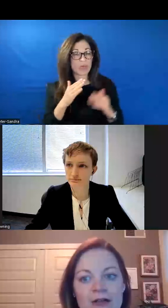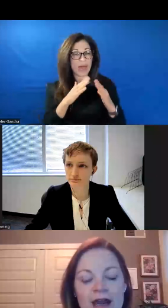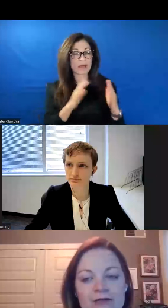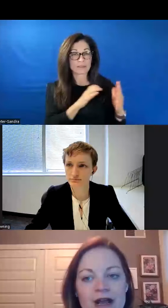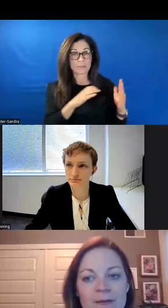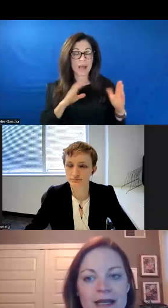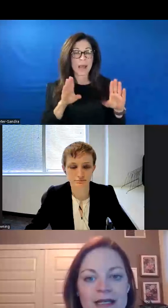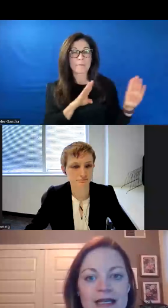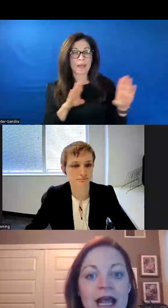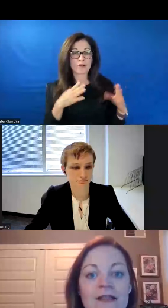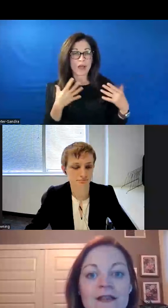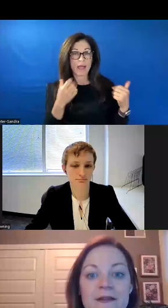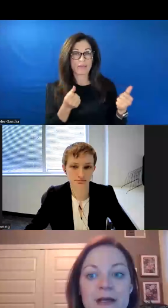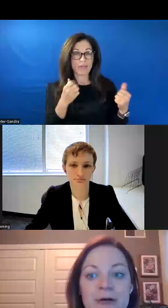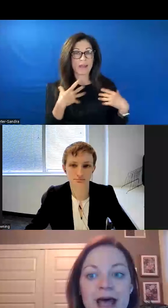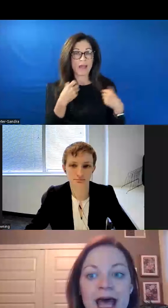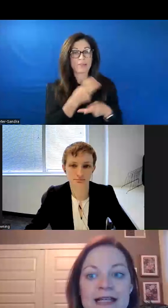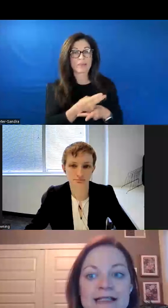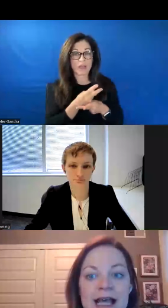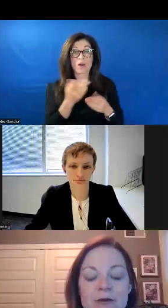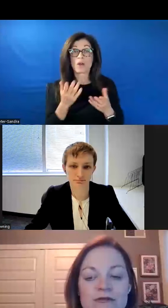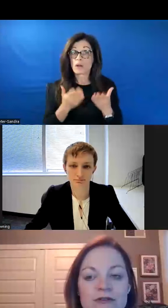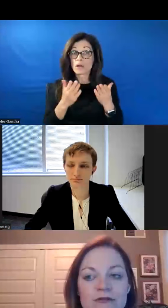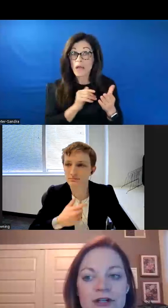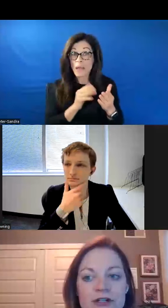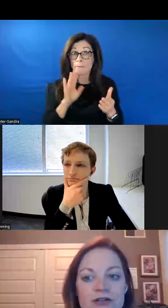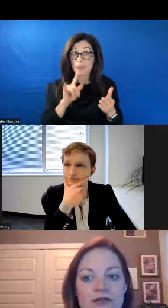HEALTH CARE RECOMMENDED THAT THE BILL PASSED AND WAS REFERRED TO